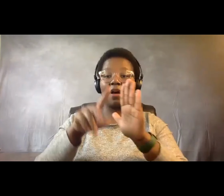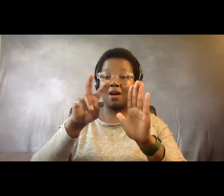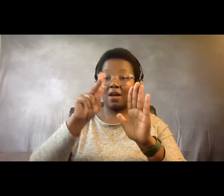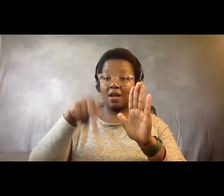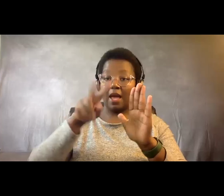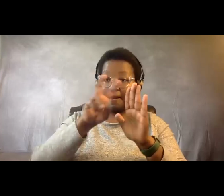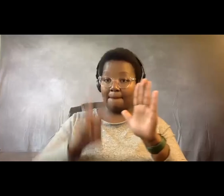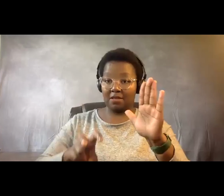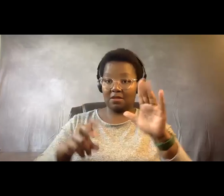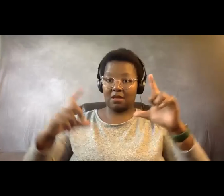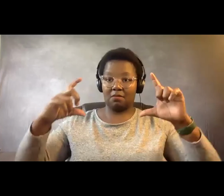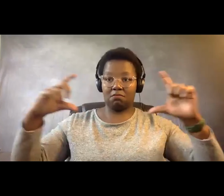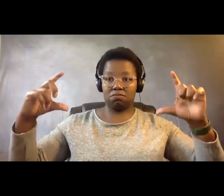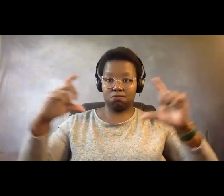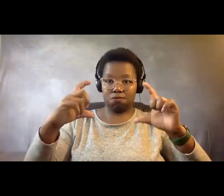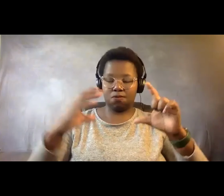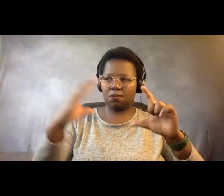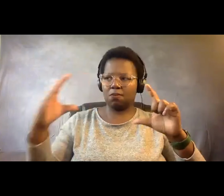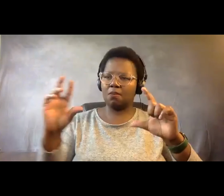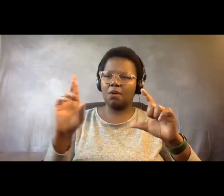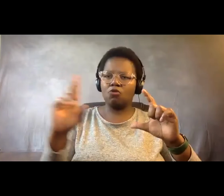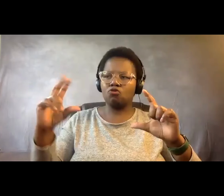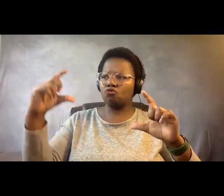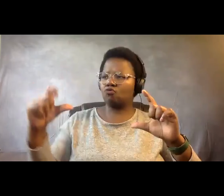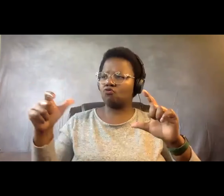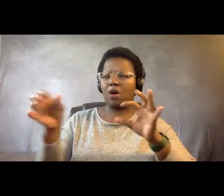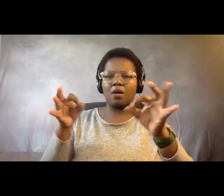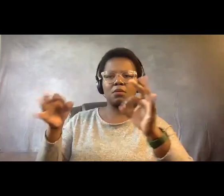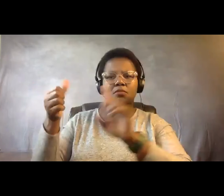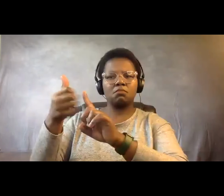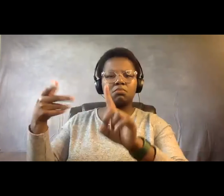using the annotation technique, what exactly this alternative text is supposed to say.